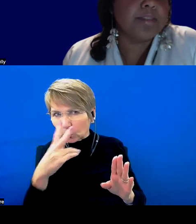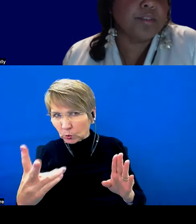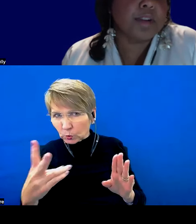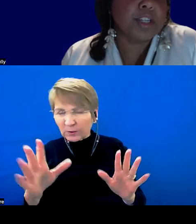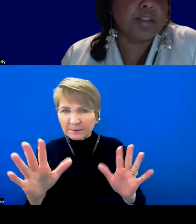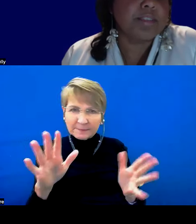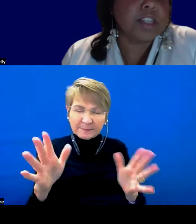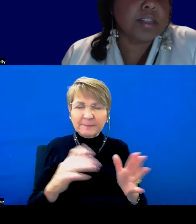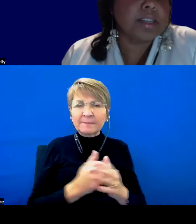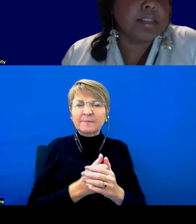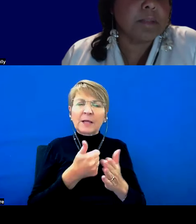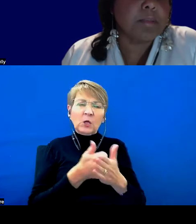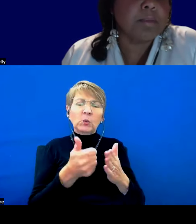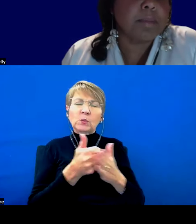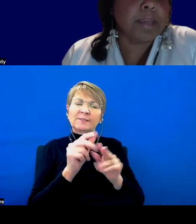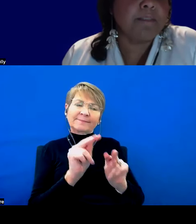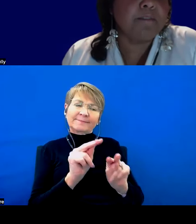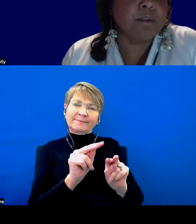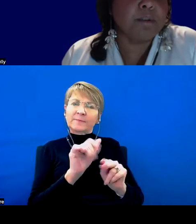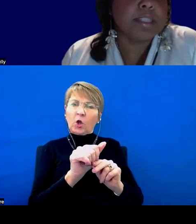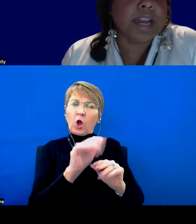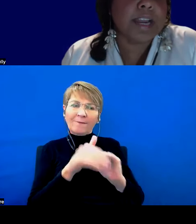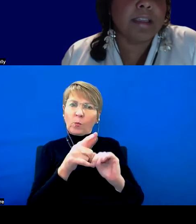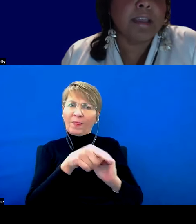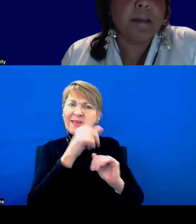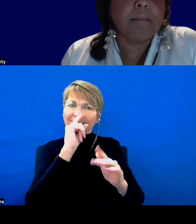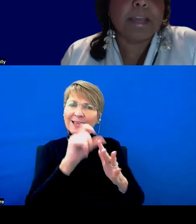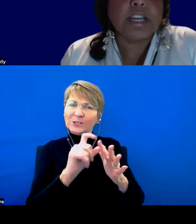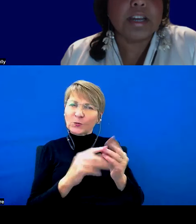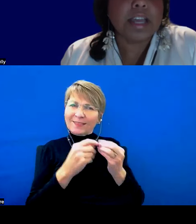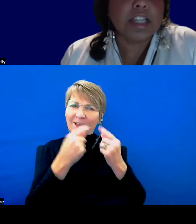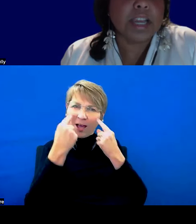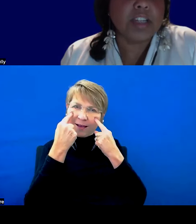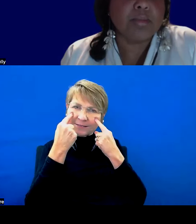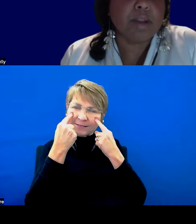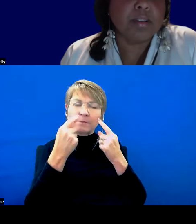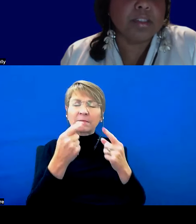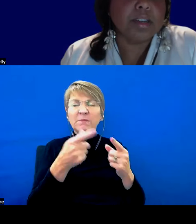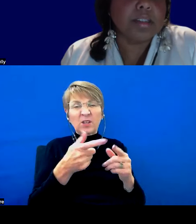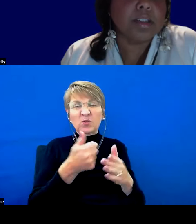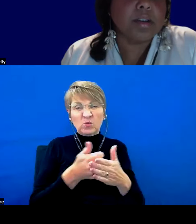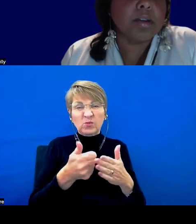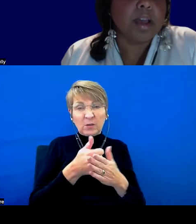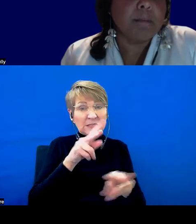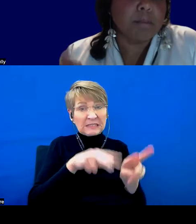functional vision assessment would be before starting major educational milestones, so prior